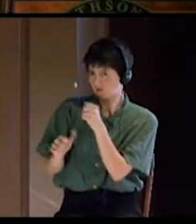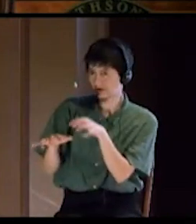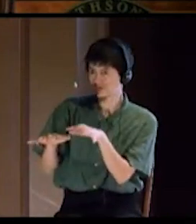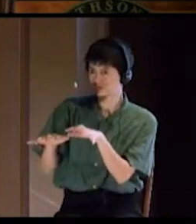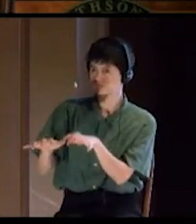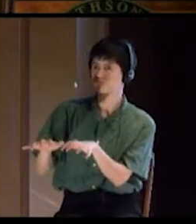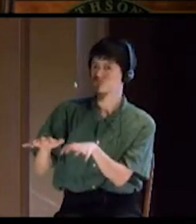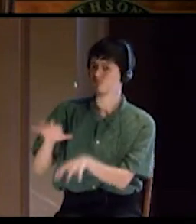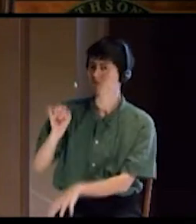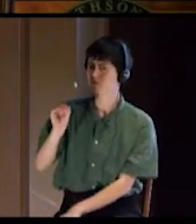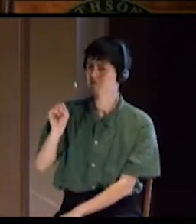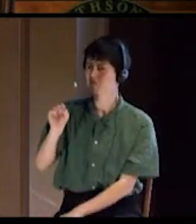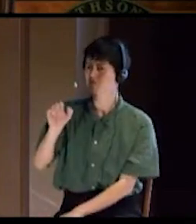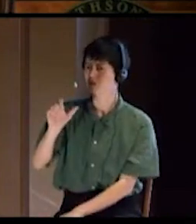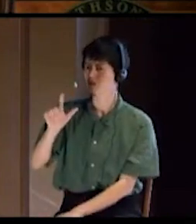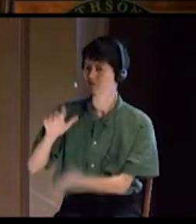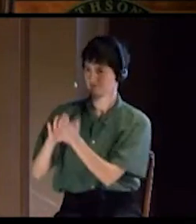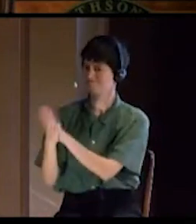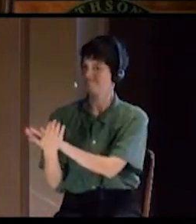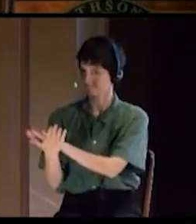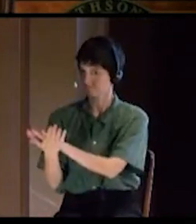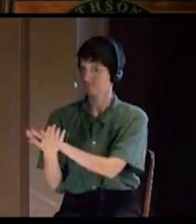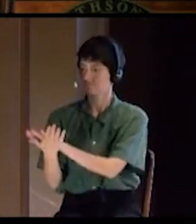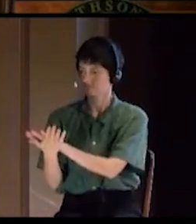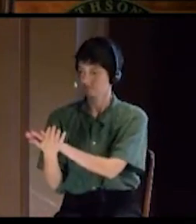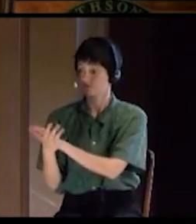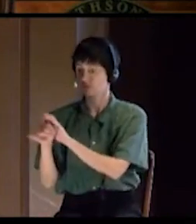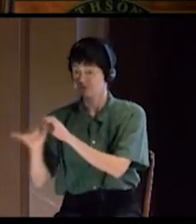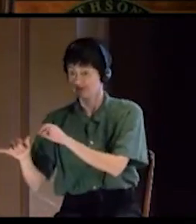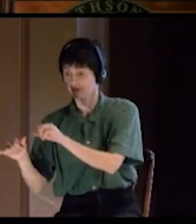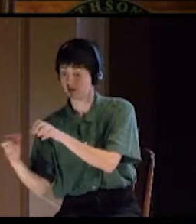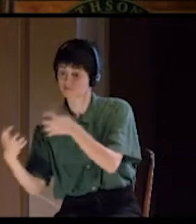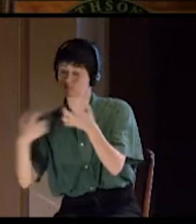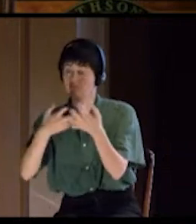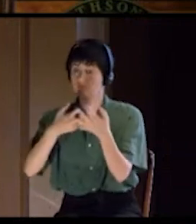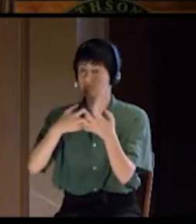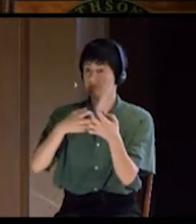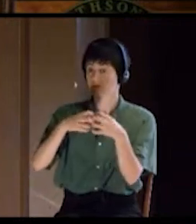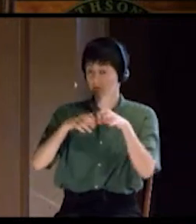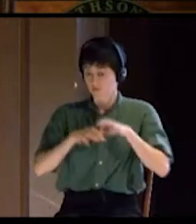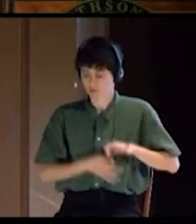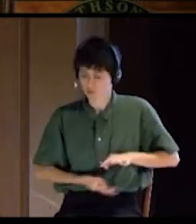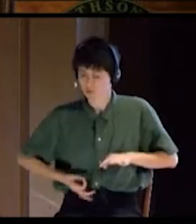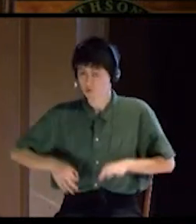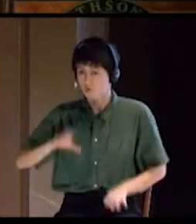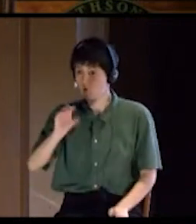and poop scales with your colon, which scales with your body size. So we can understand how big these animals are